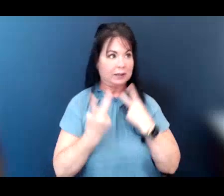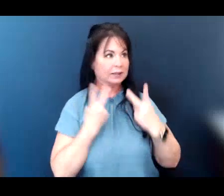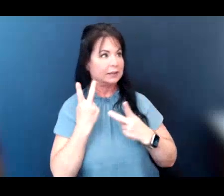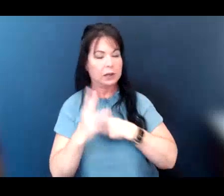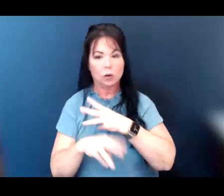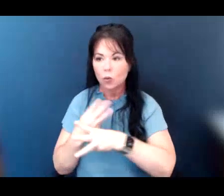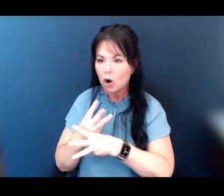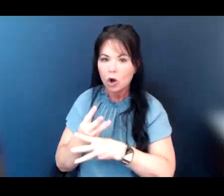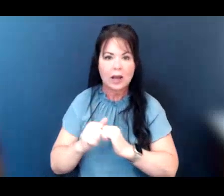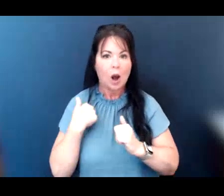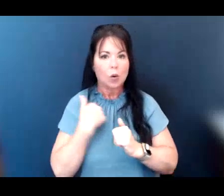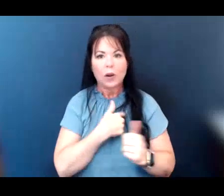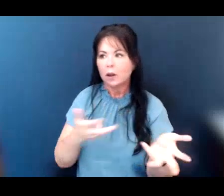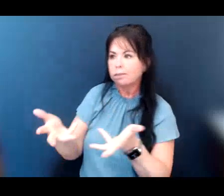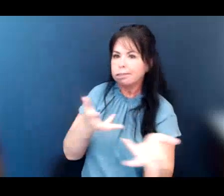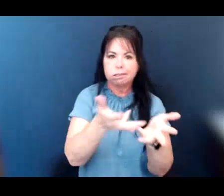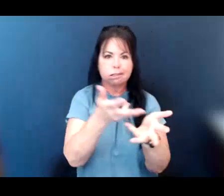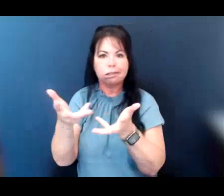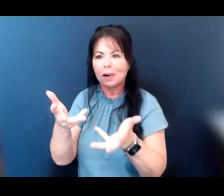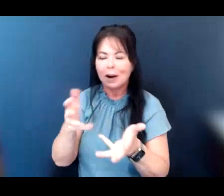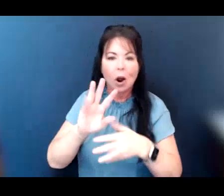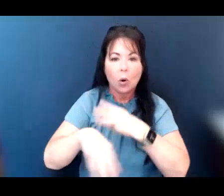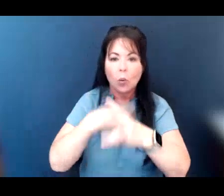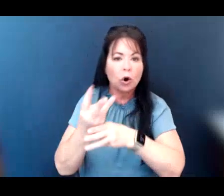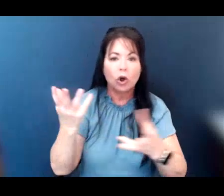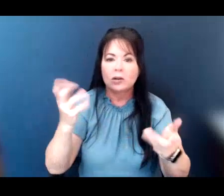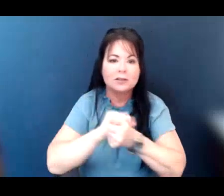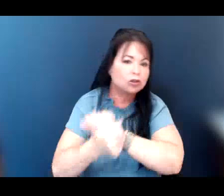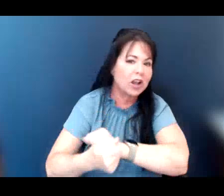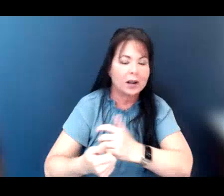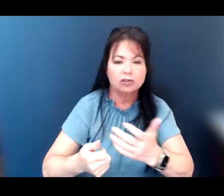I'm a very different person than I was two years ago or four years ago.